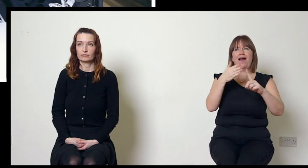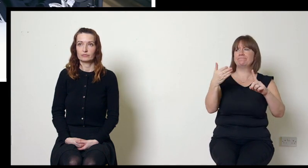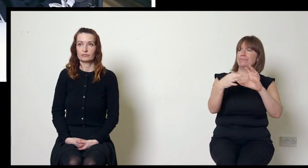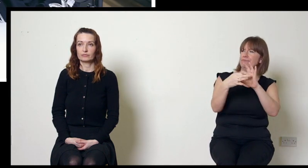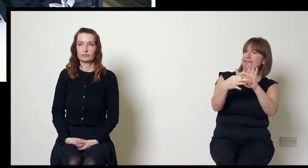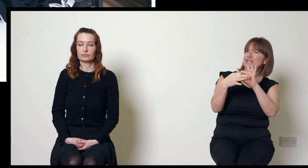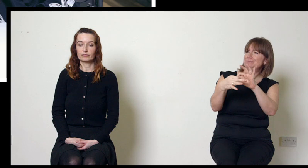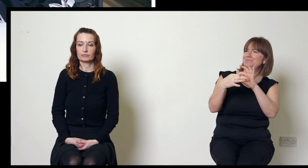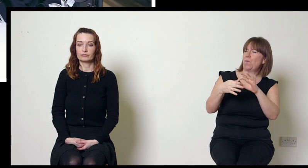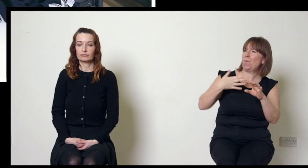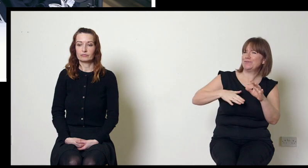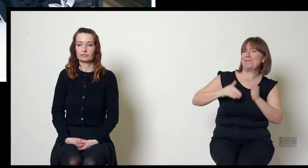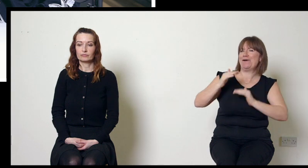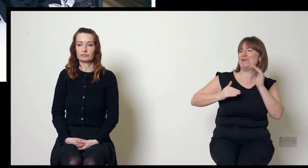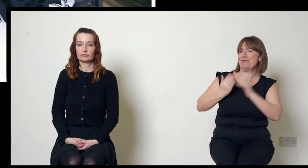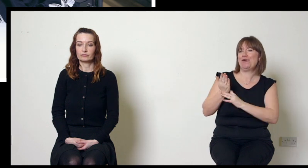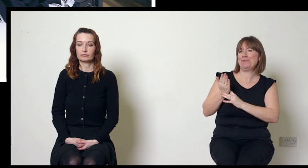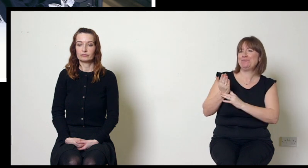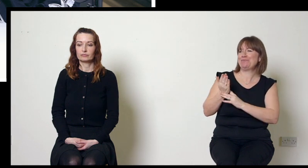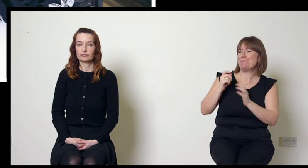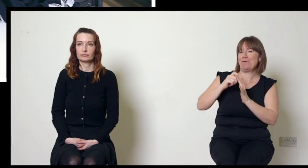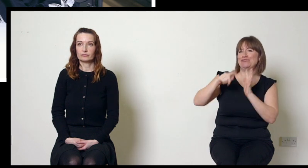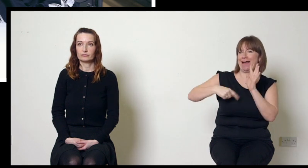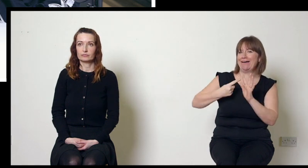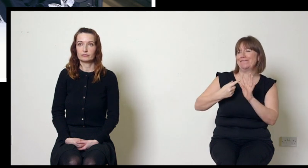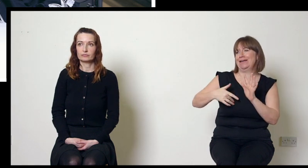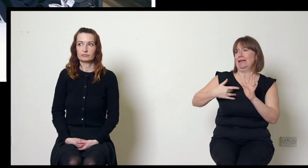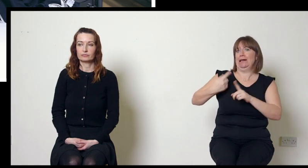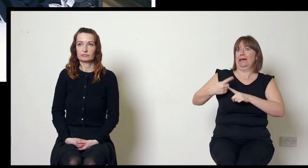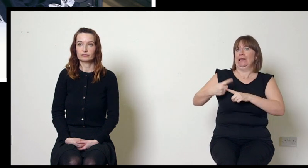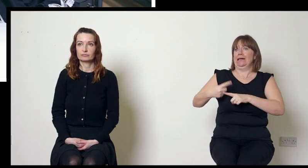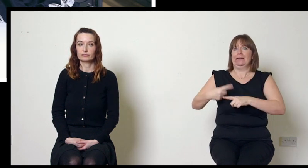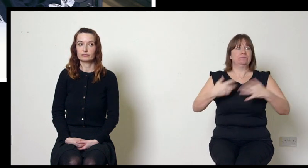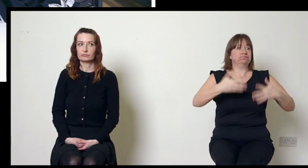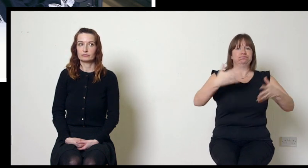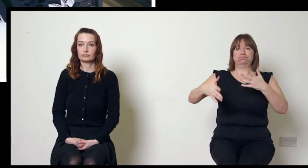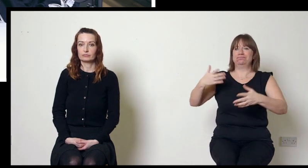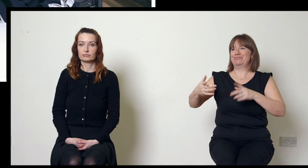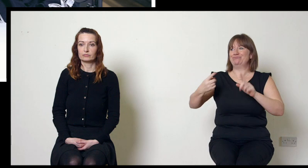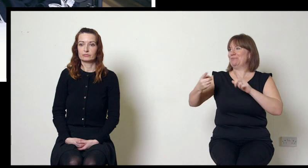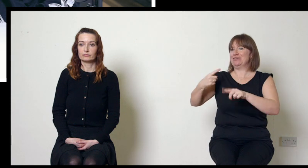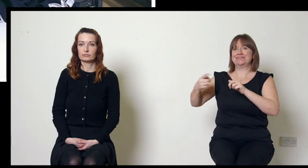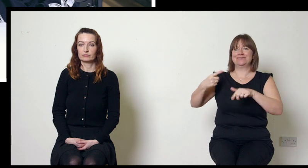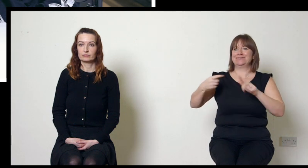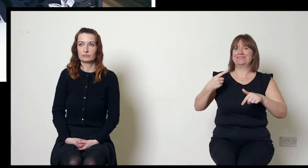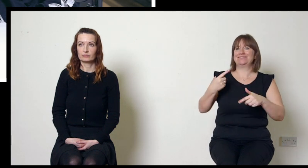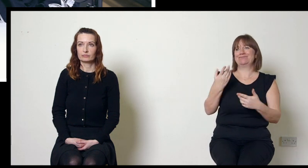that we'd wanted to build through that project would feel rushed and we wouldn't have been able to respond in a more authentic way